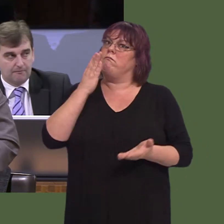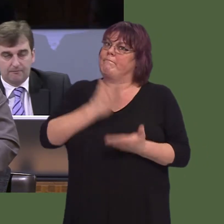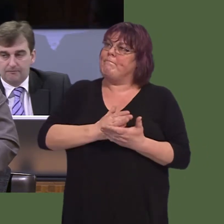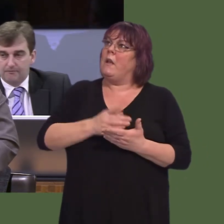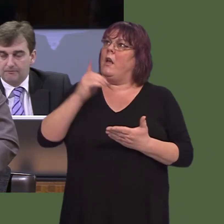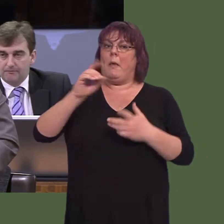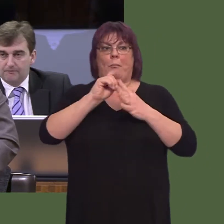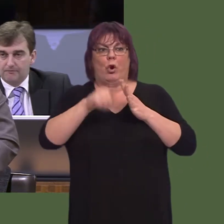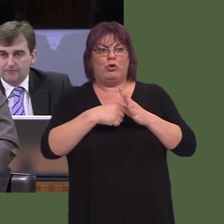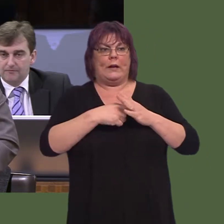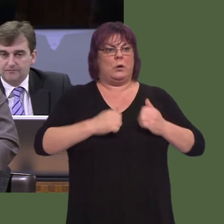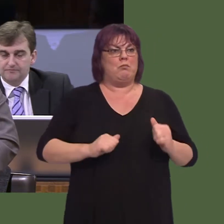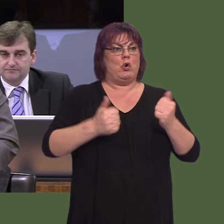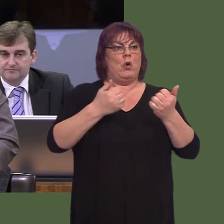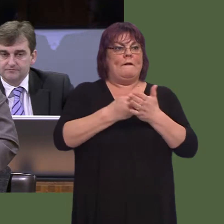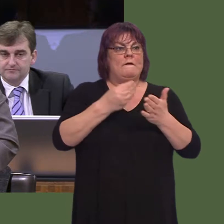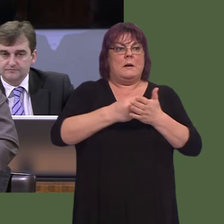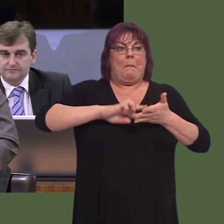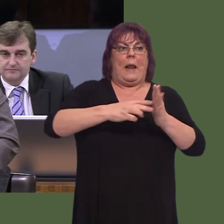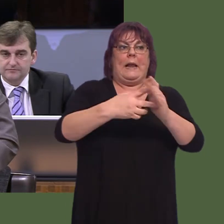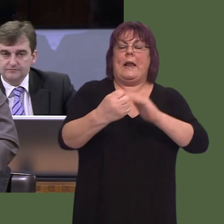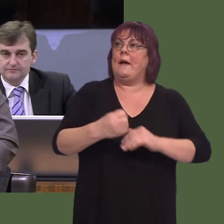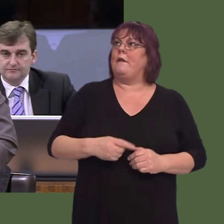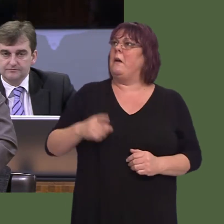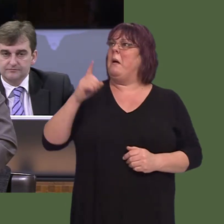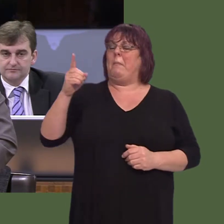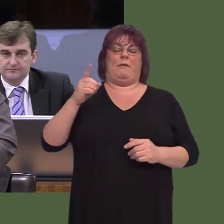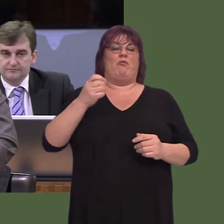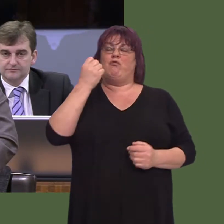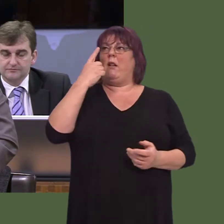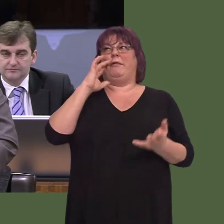building a project on sound finances. All this has been undone.